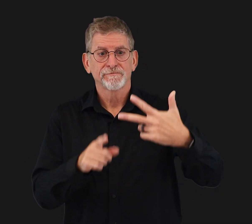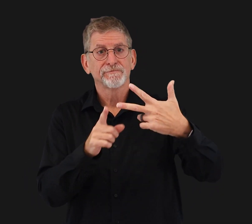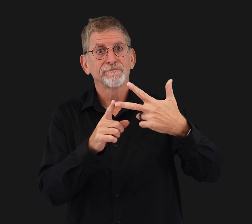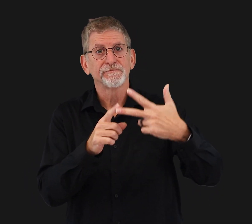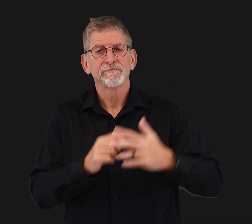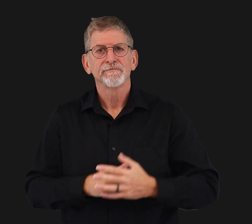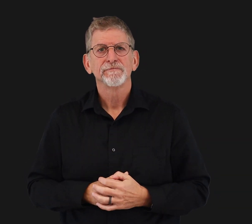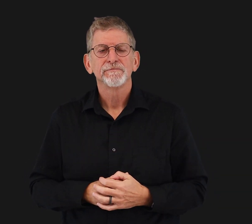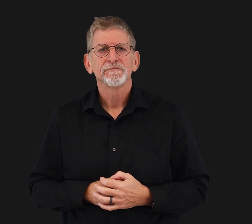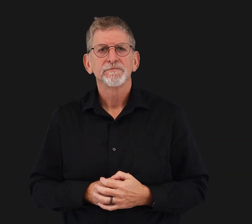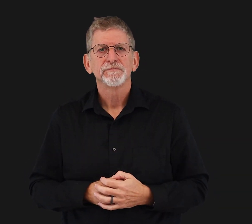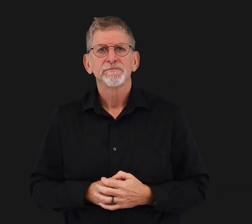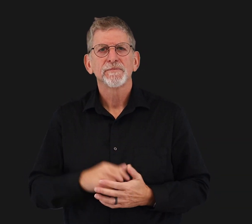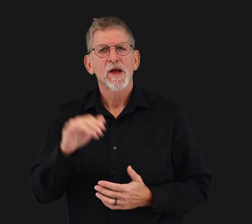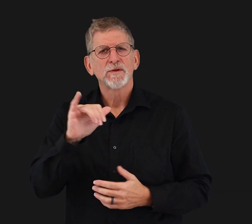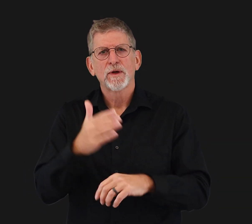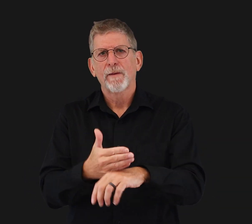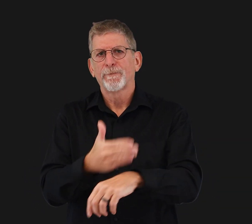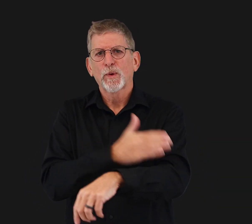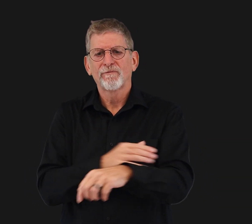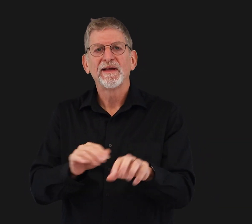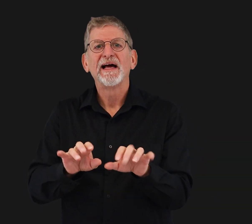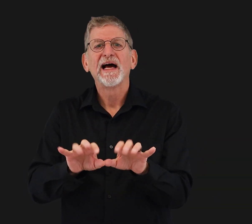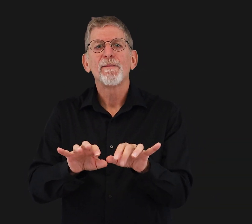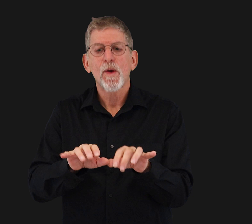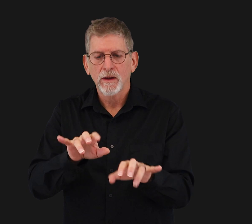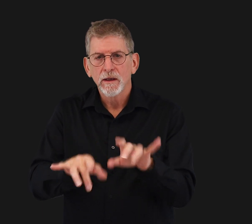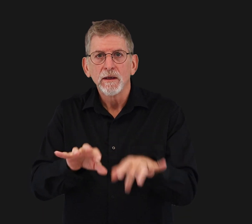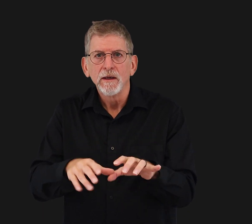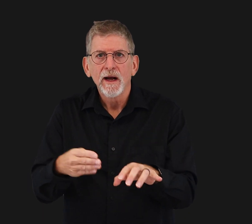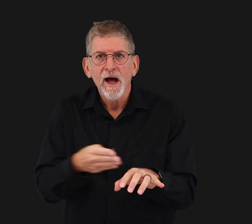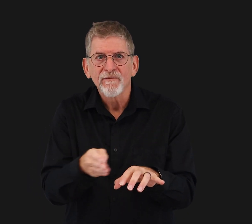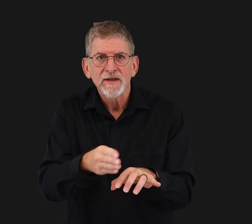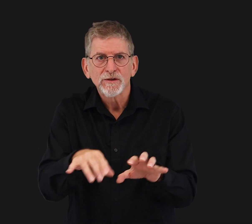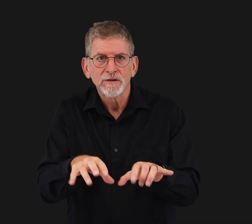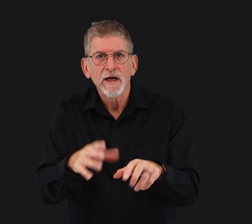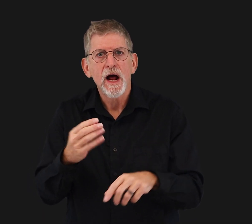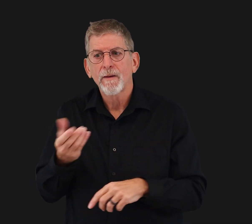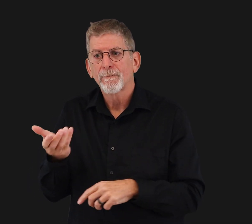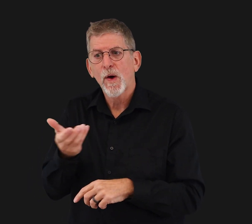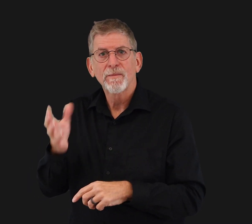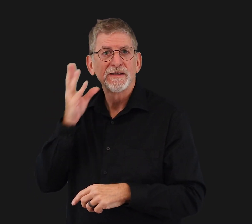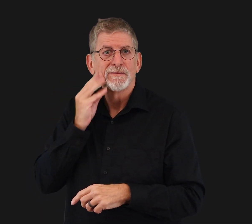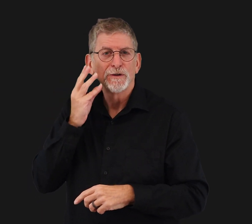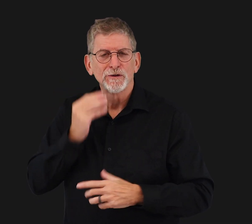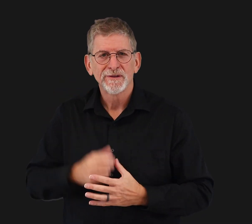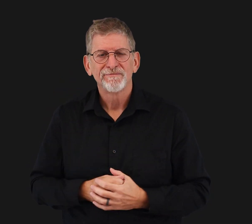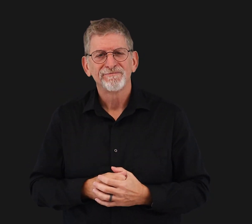• We have also improved the keyboard navigation and the mobile experience.